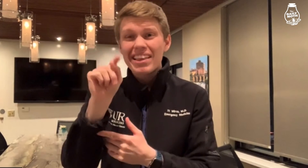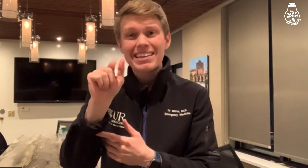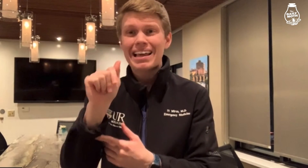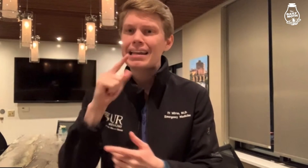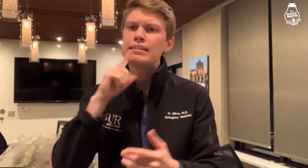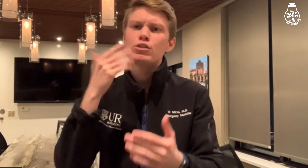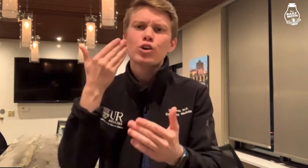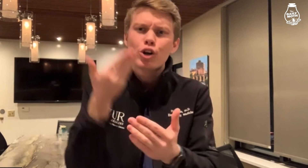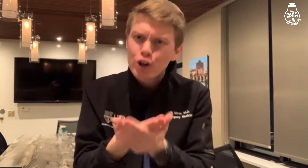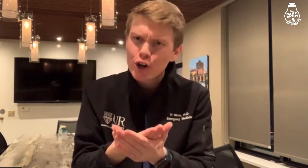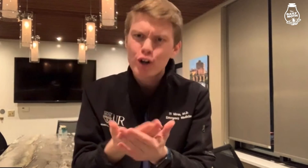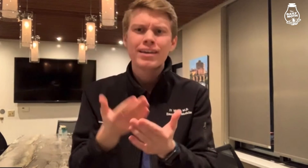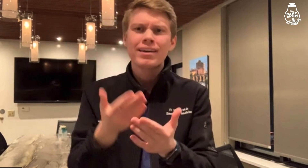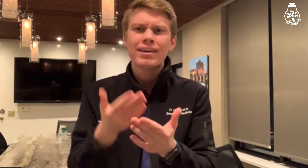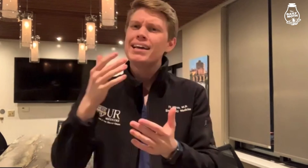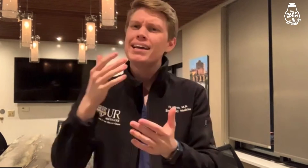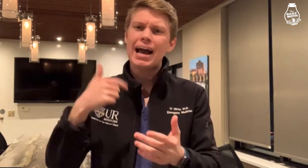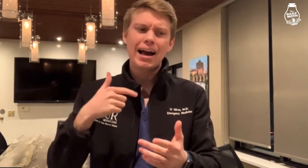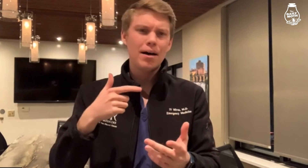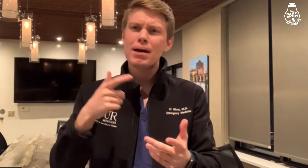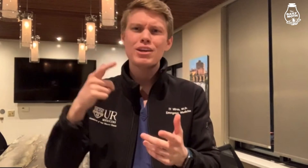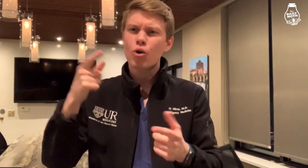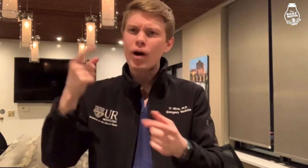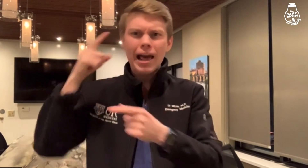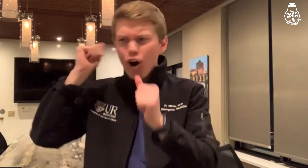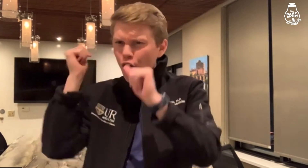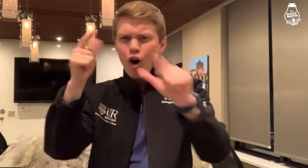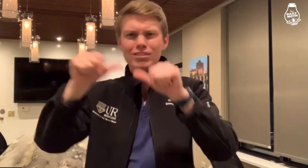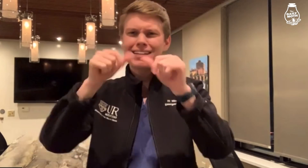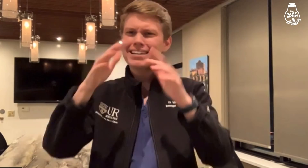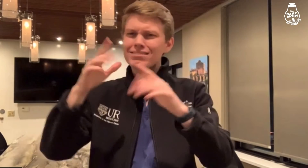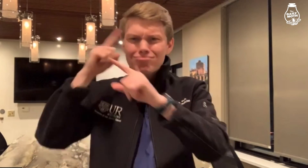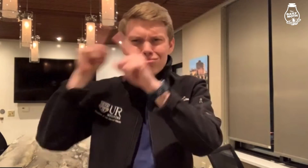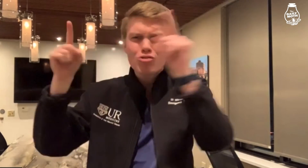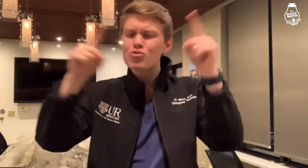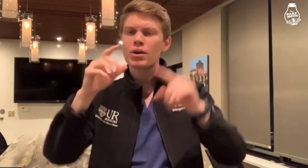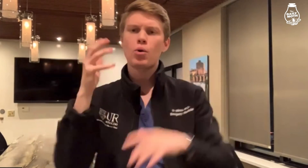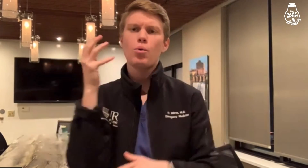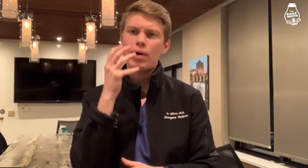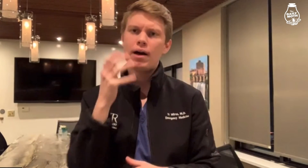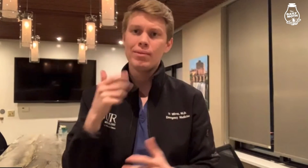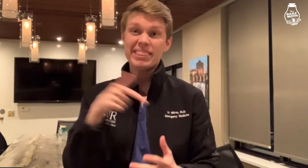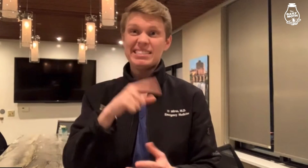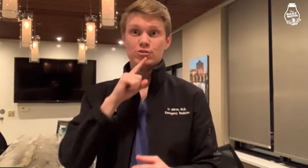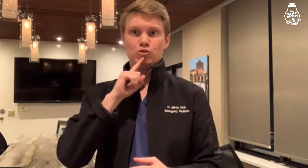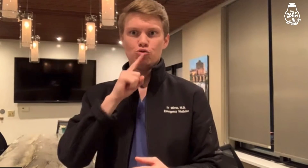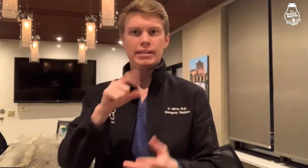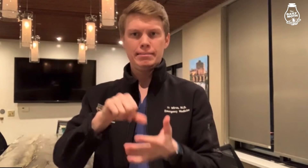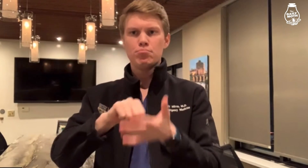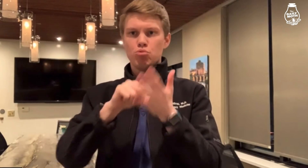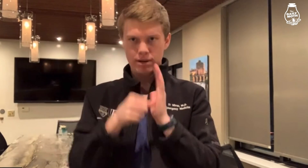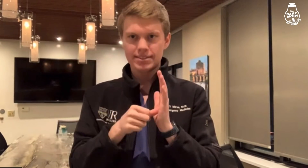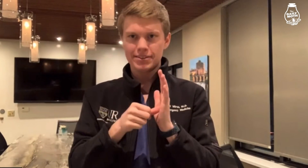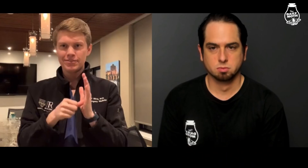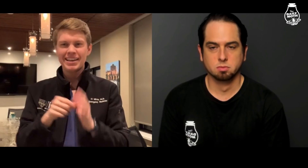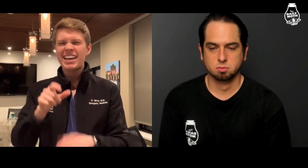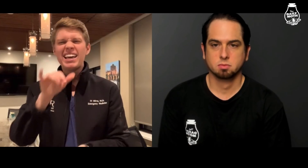The data is good. There is consensus among scientists. This is really amazing and impressive.